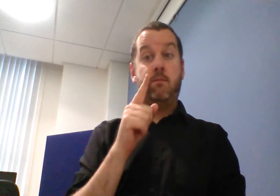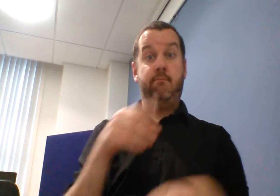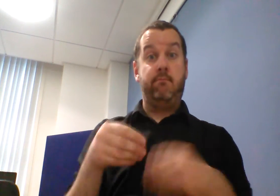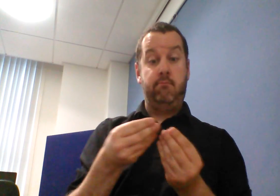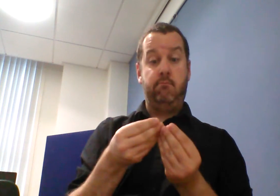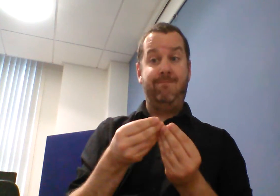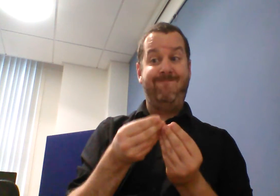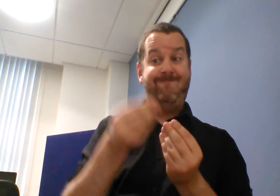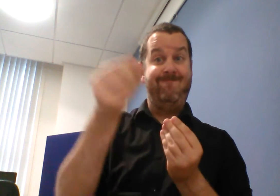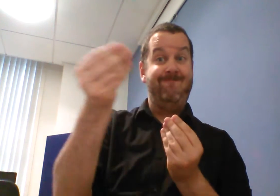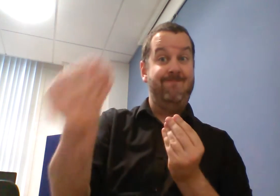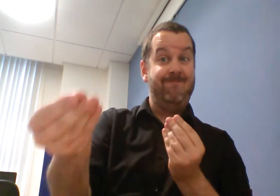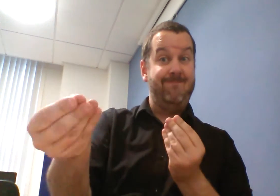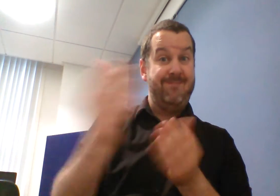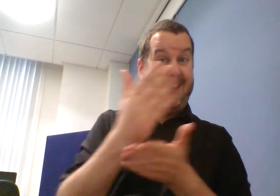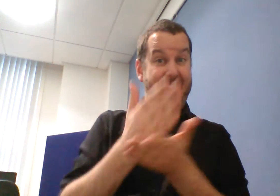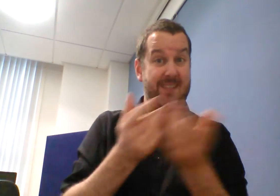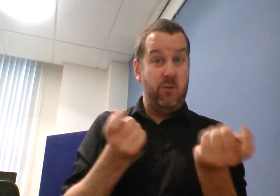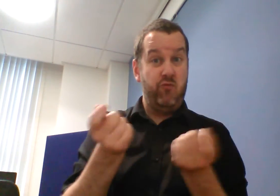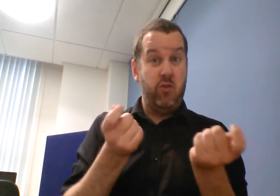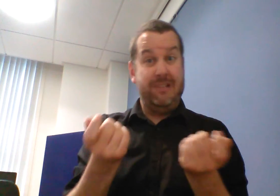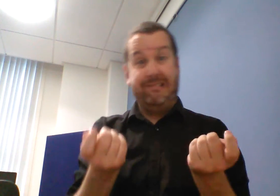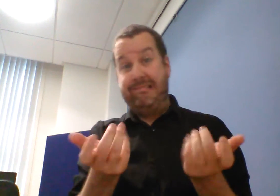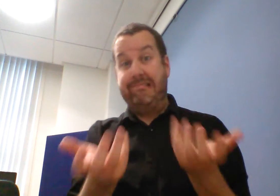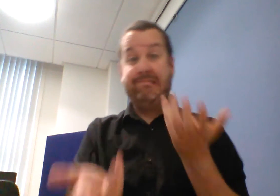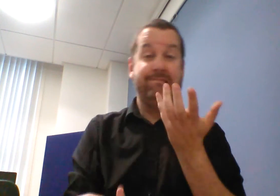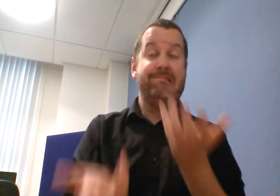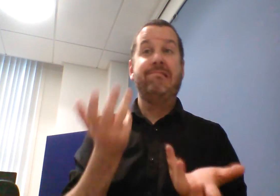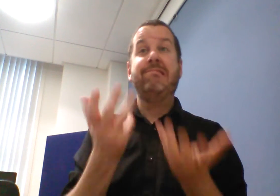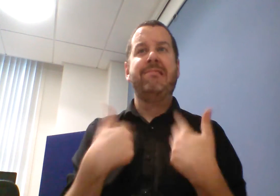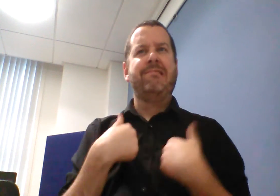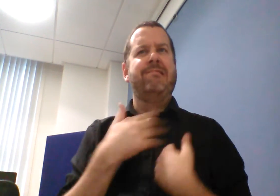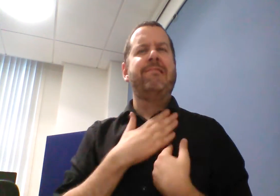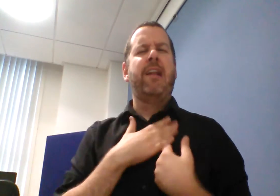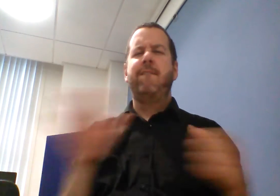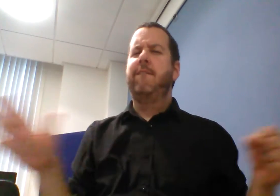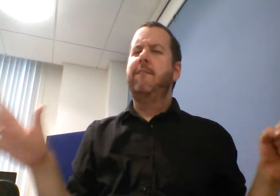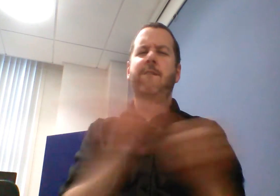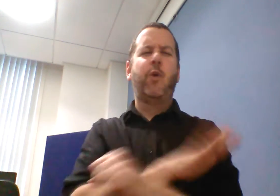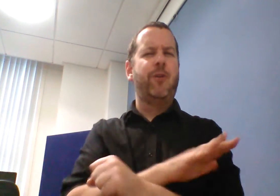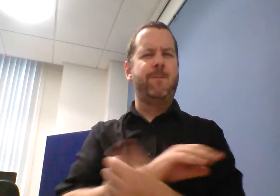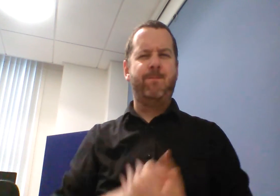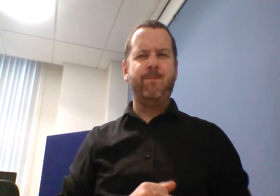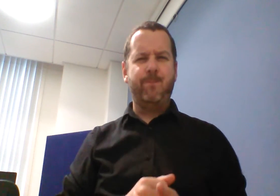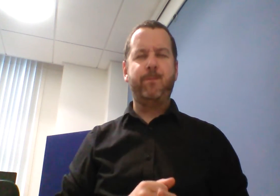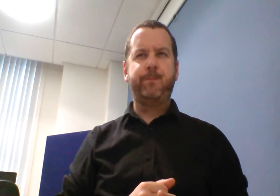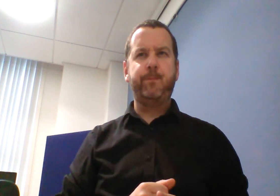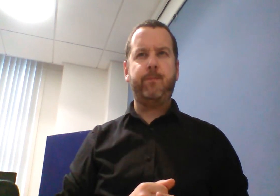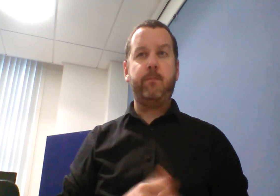but how do I feel about giving them control of half of what I am presenting? I prefer to be fully in control.